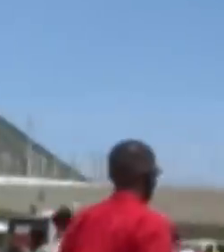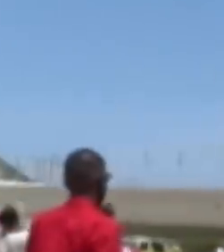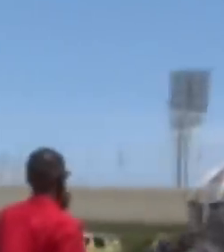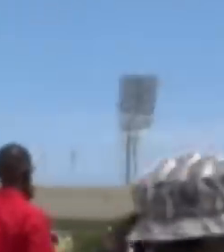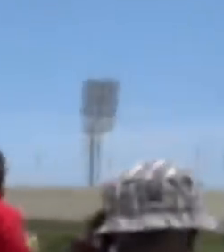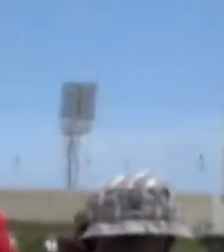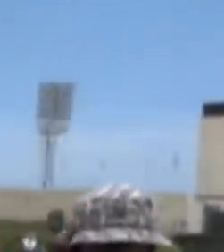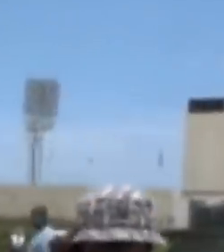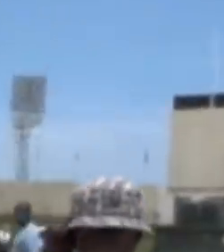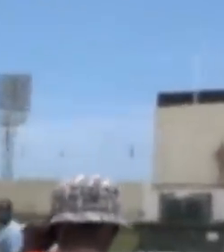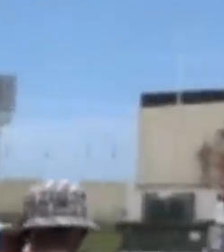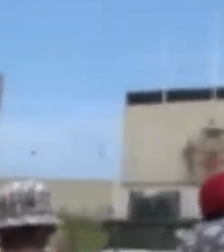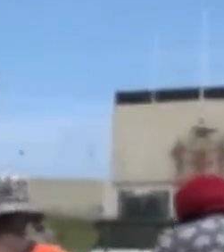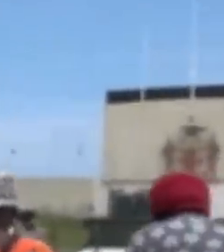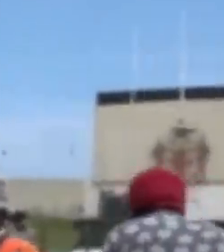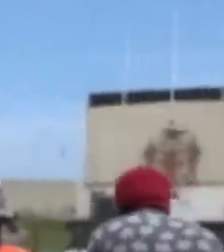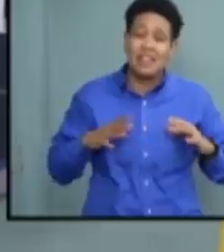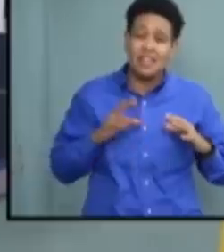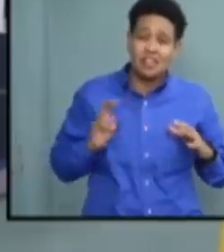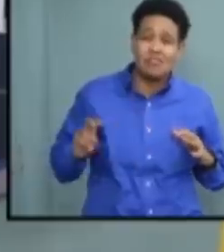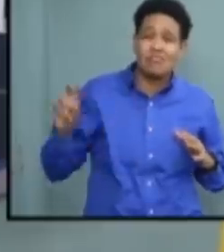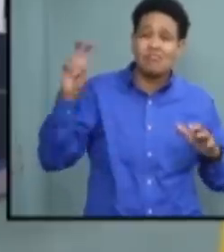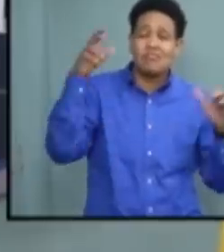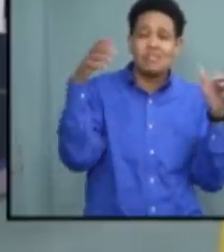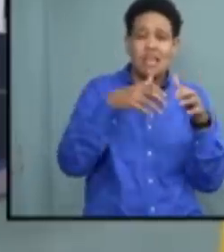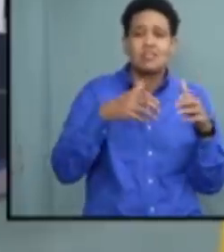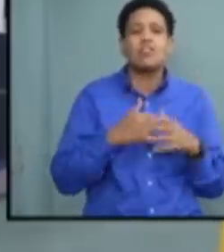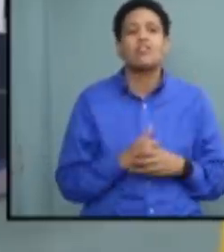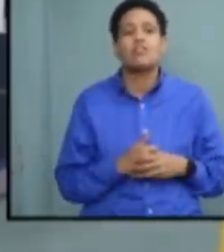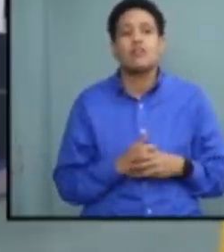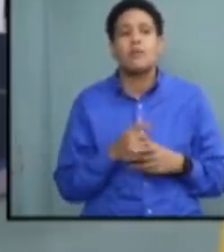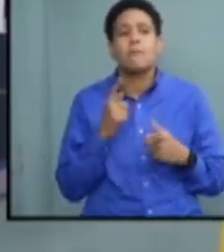Western Union Finance Minister dr. Nigel Clark says the government will now focus